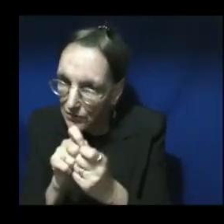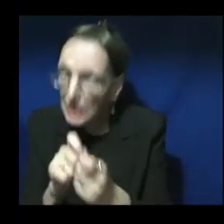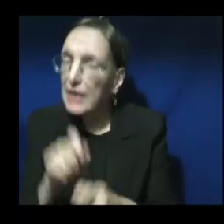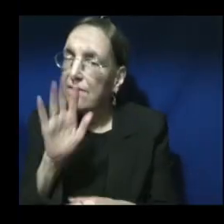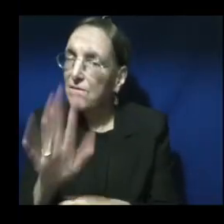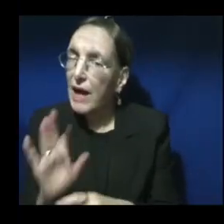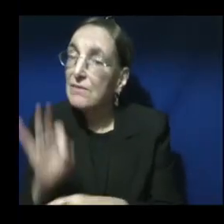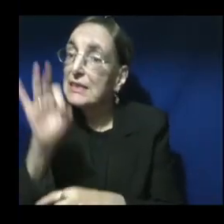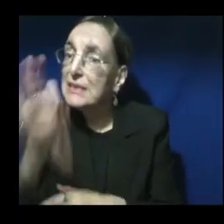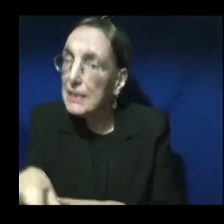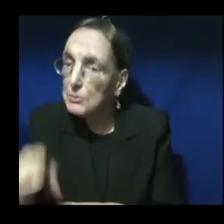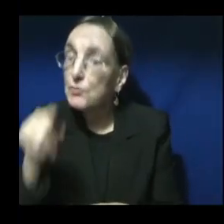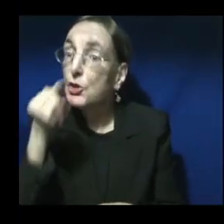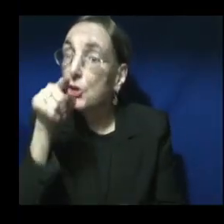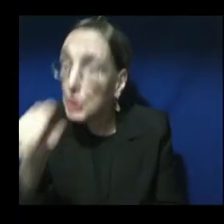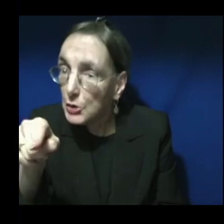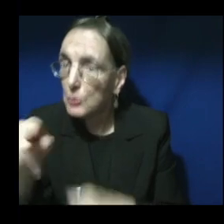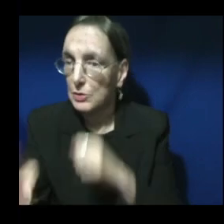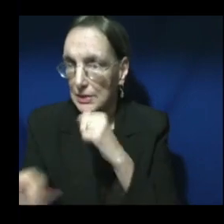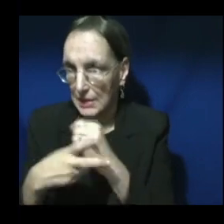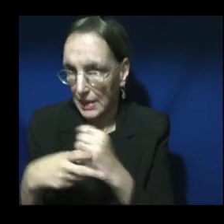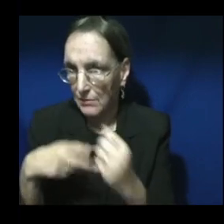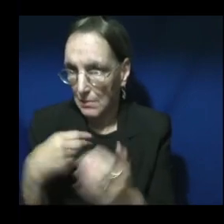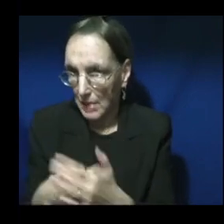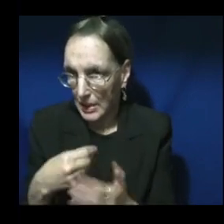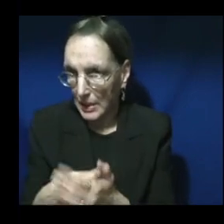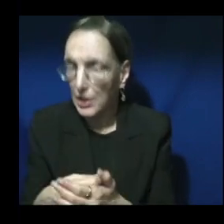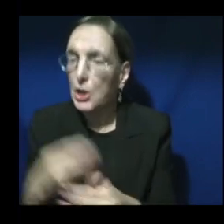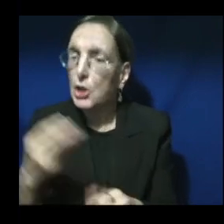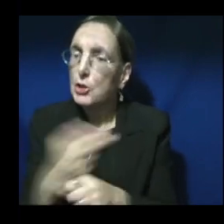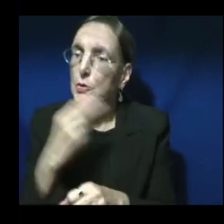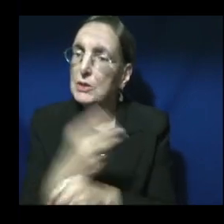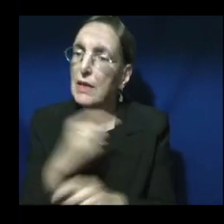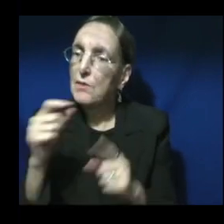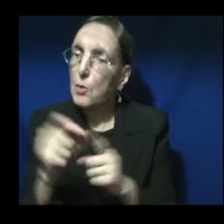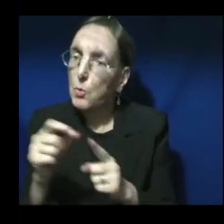find important. Using the word you acts like a stop sign and draws people’s attention. And I